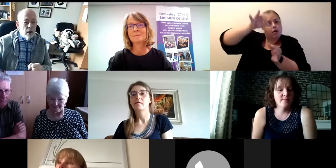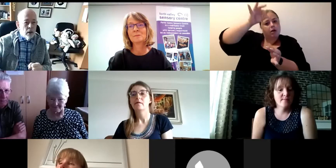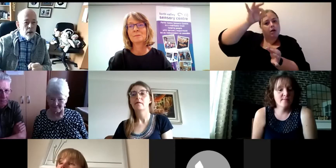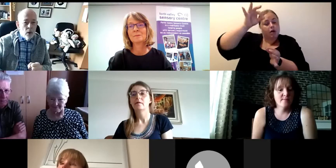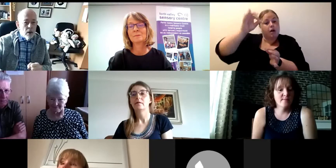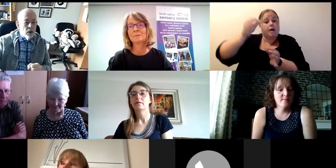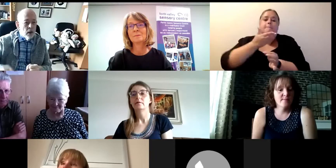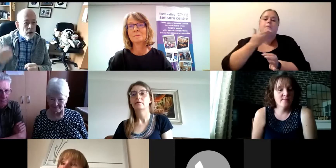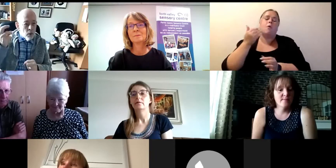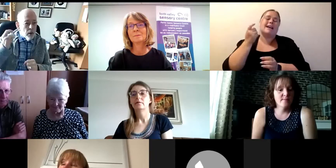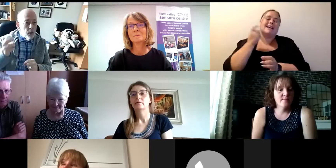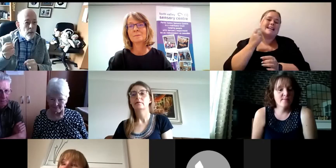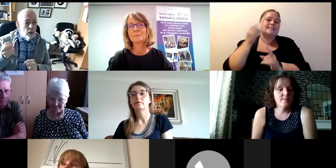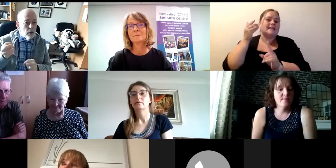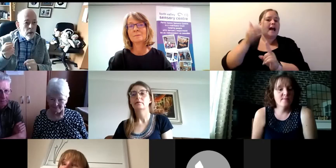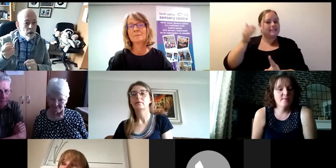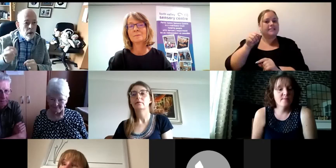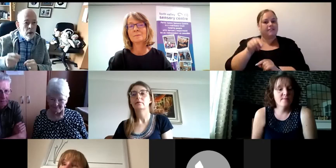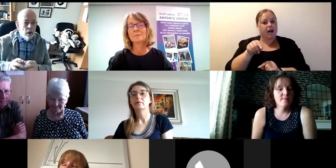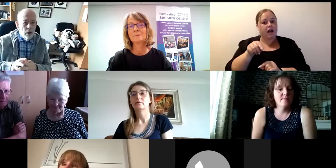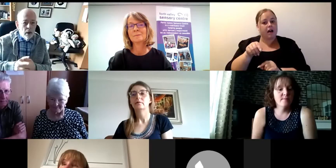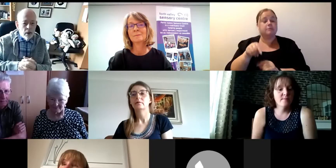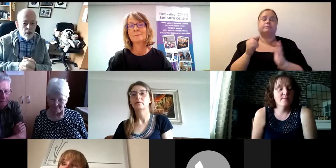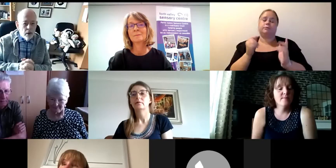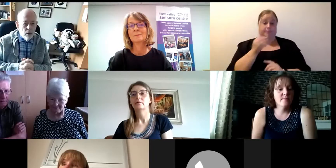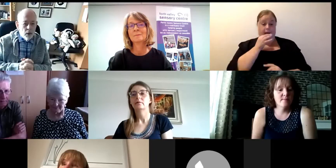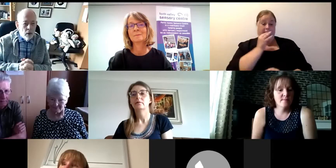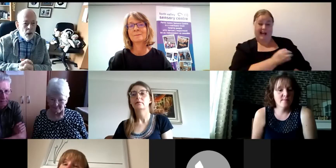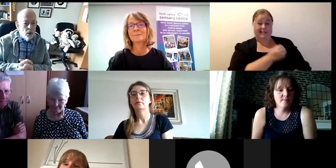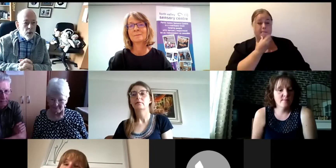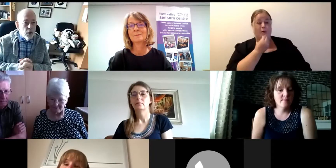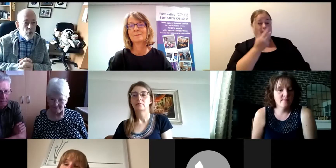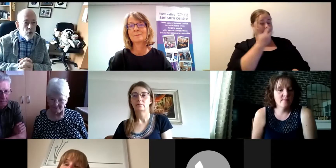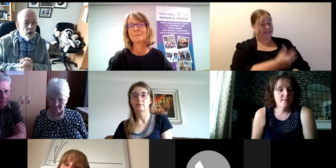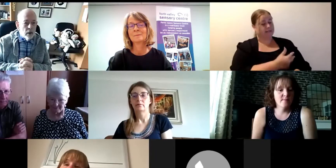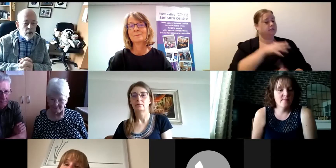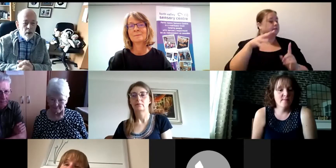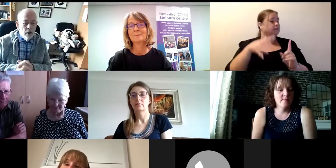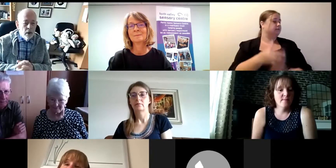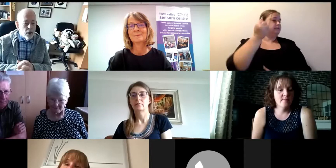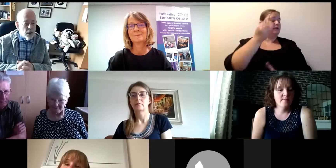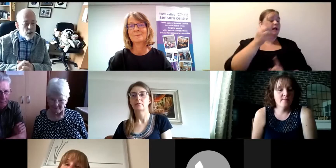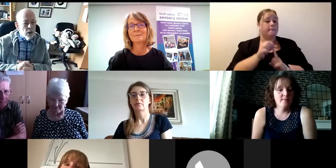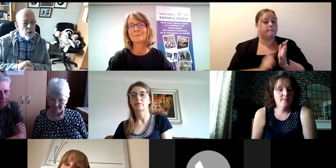and quite the thing, brought the plum out. I said "how did you know that?"